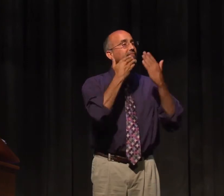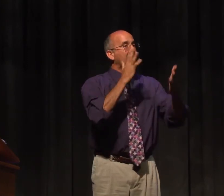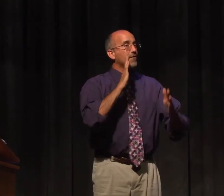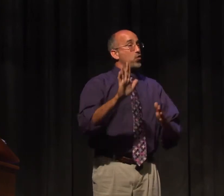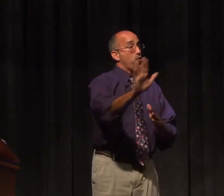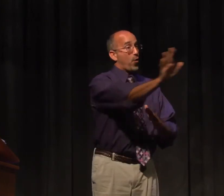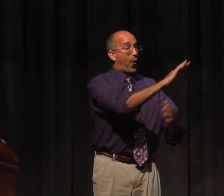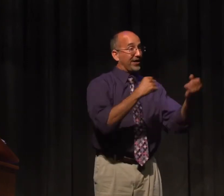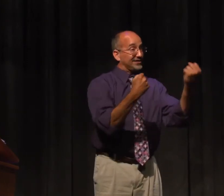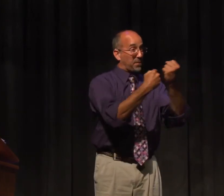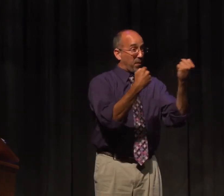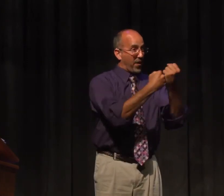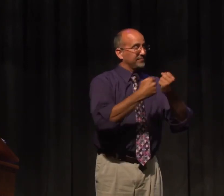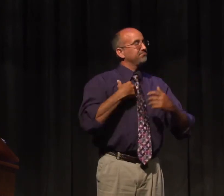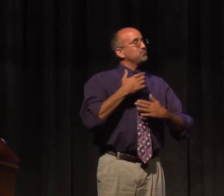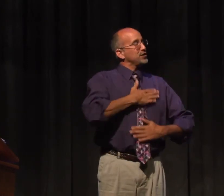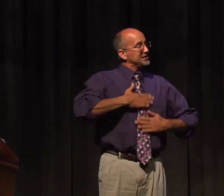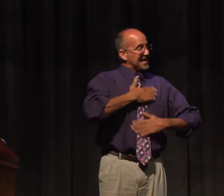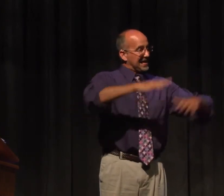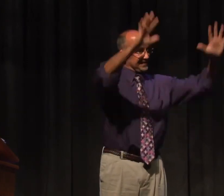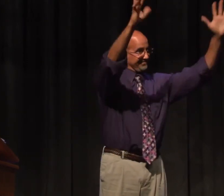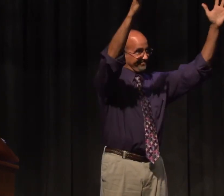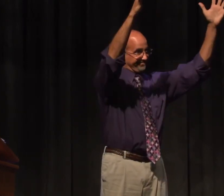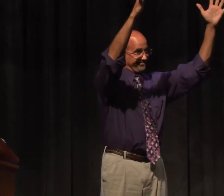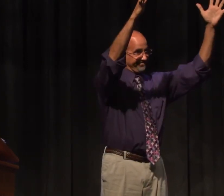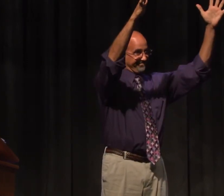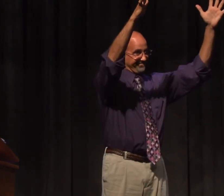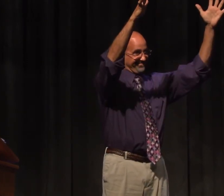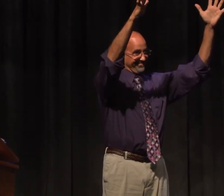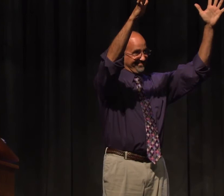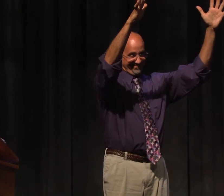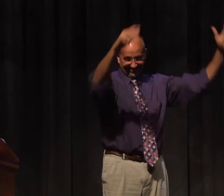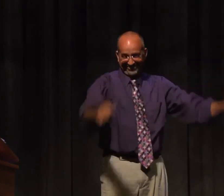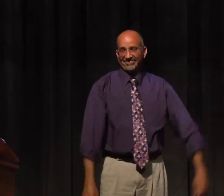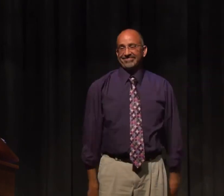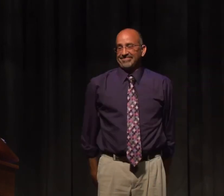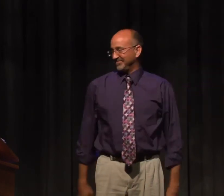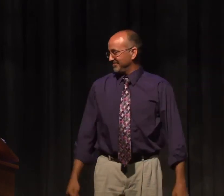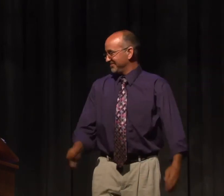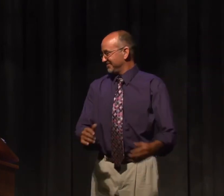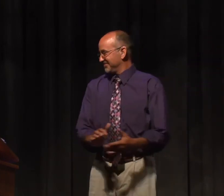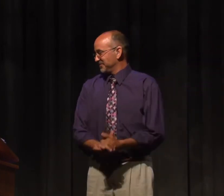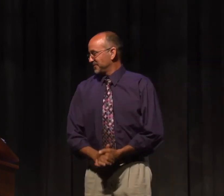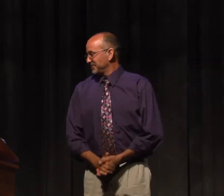So, thank you for your support of OSD. We appreciated and you being here.